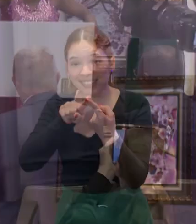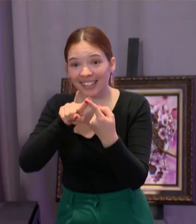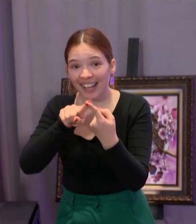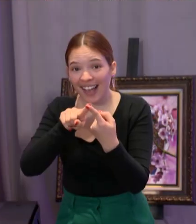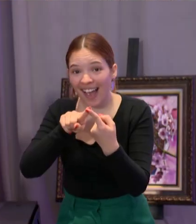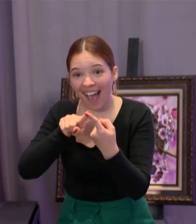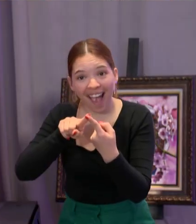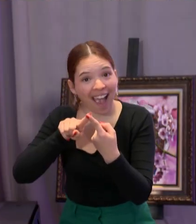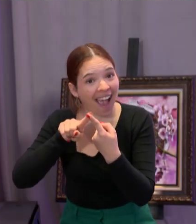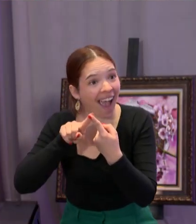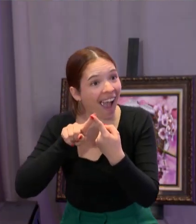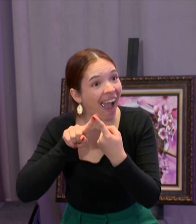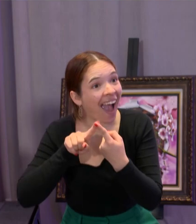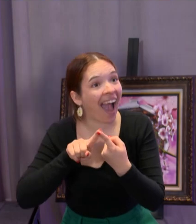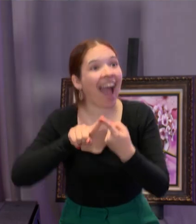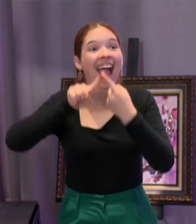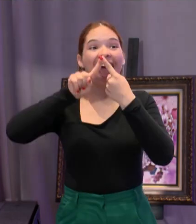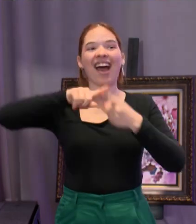MARCH 22nd THROUGH THE 25th.